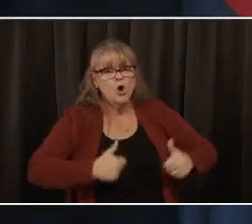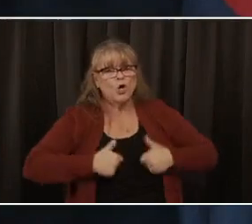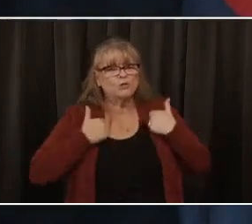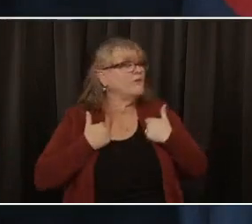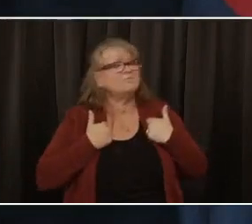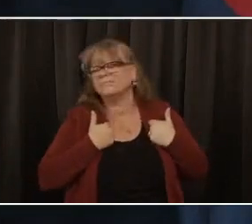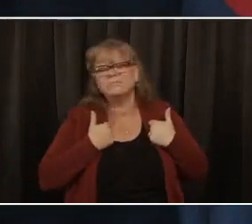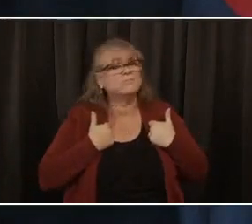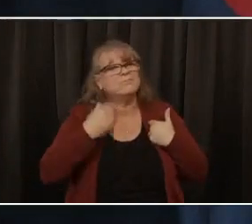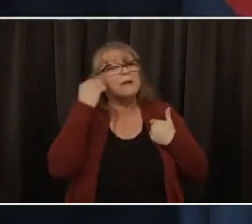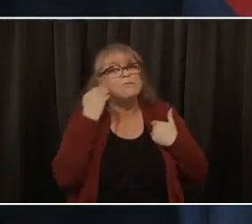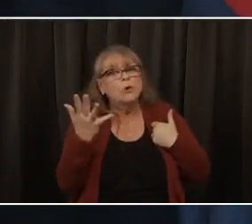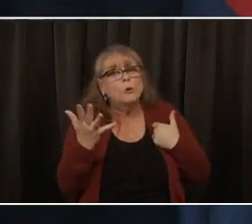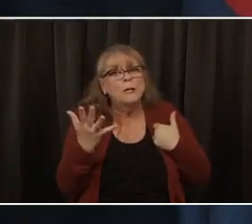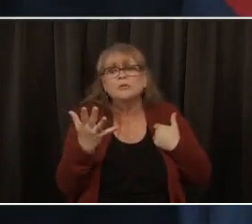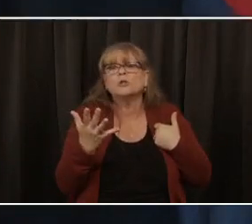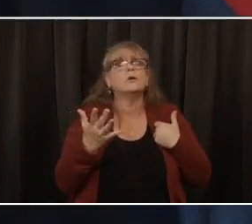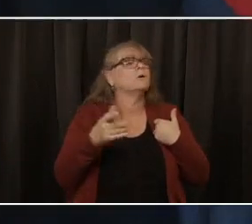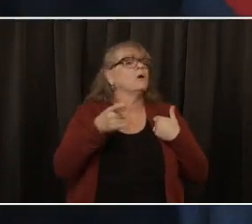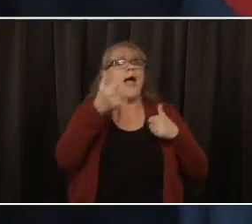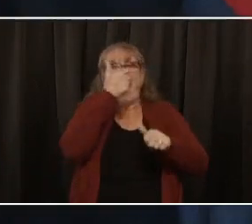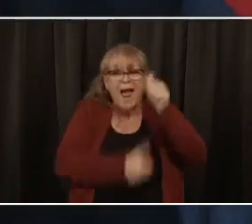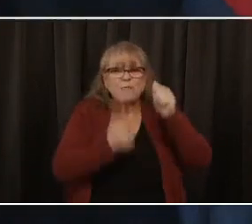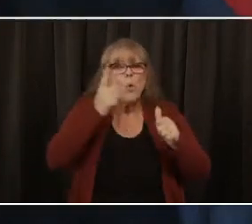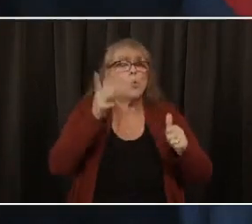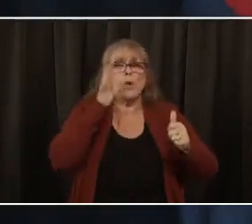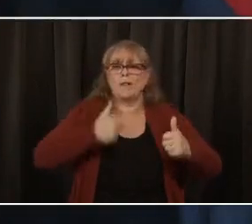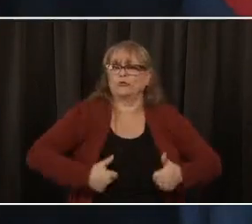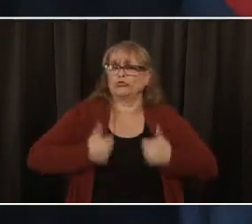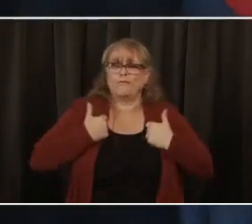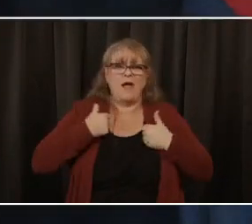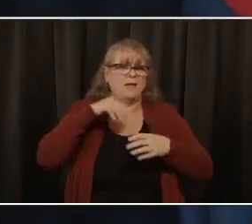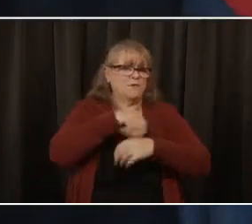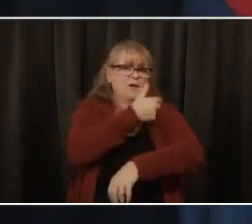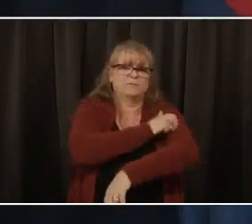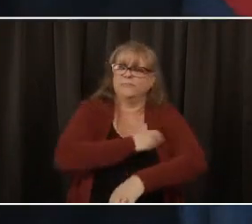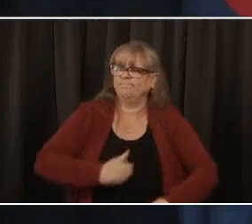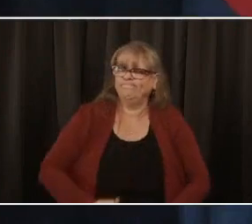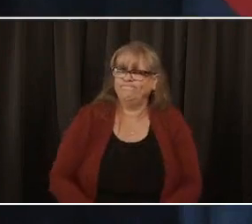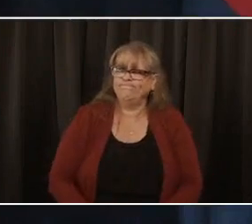living like we did in February, where we got it under control in early March.